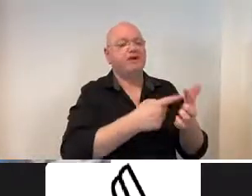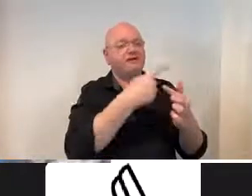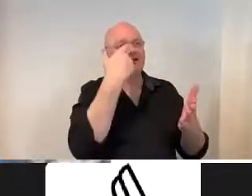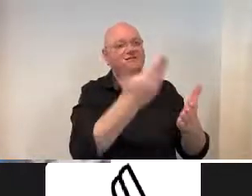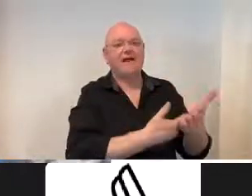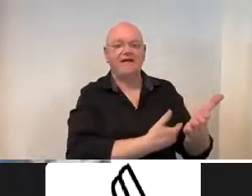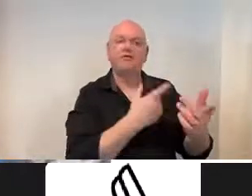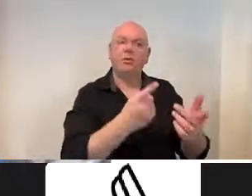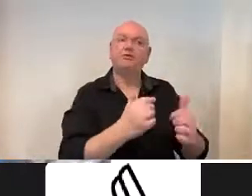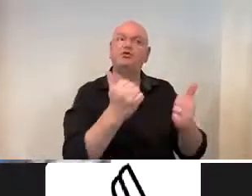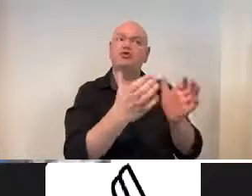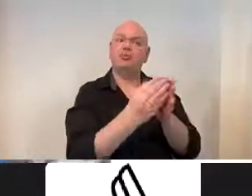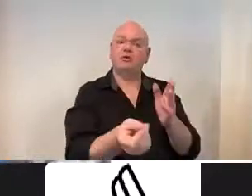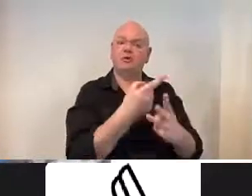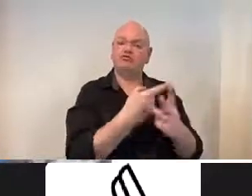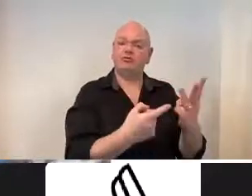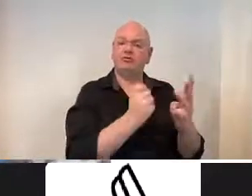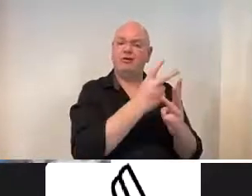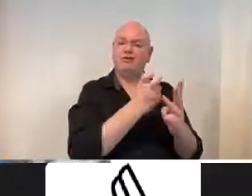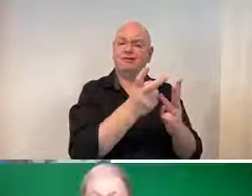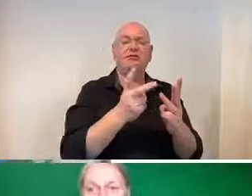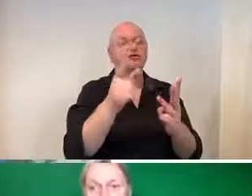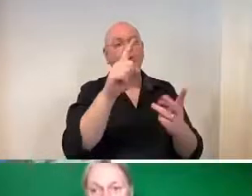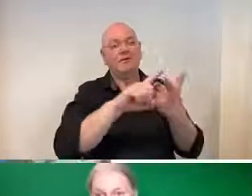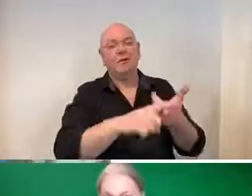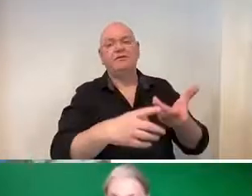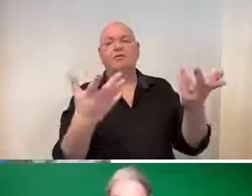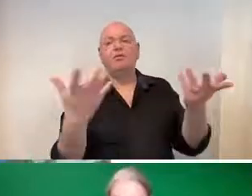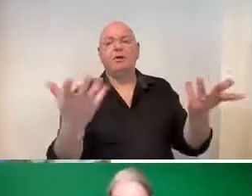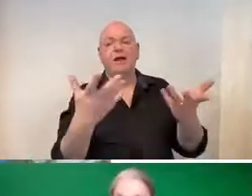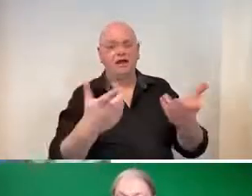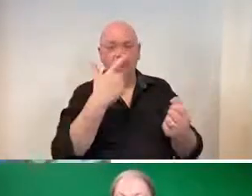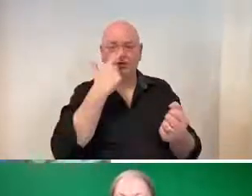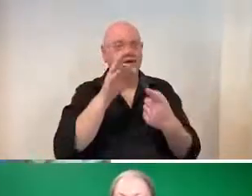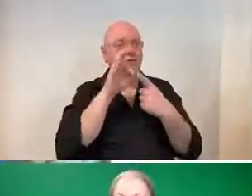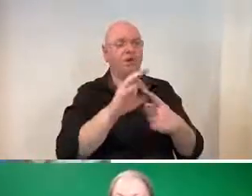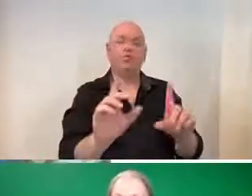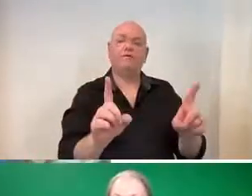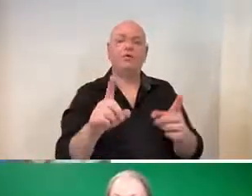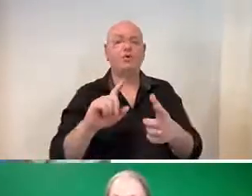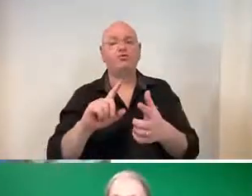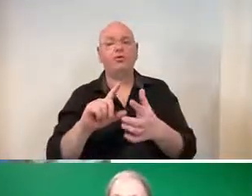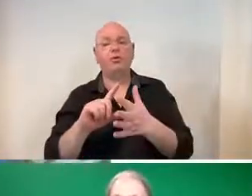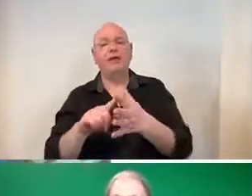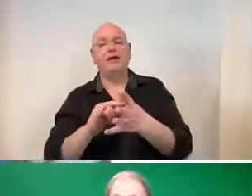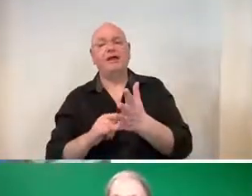In Waltham forest, we taught the community how to do